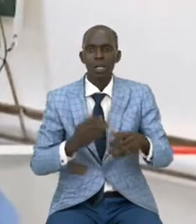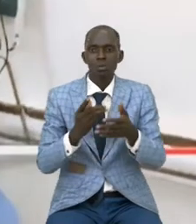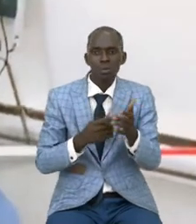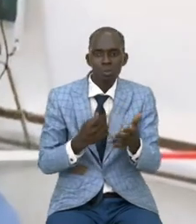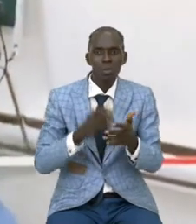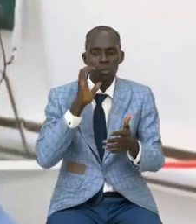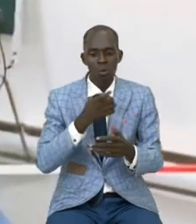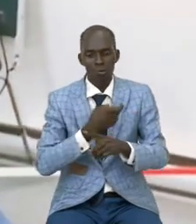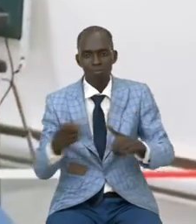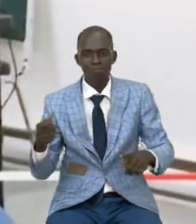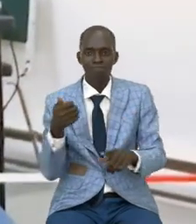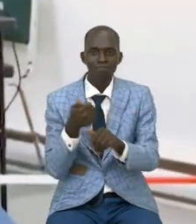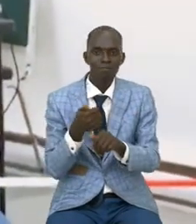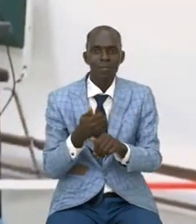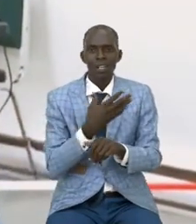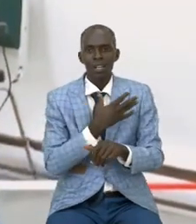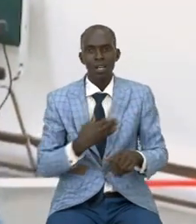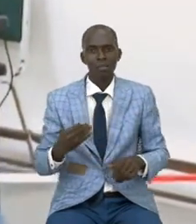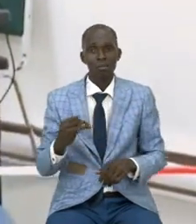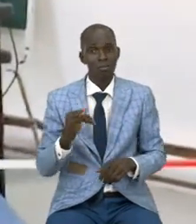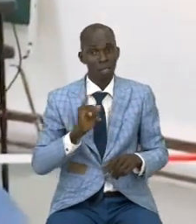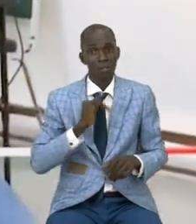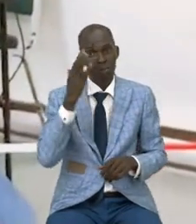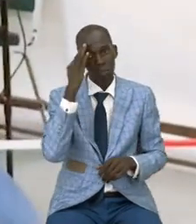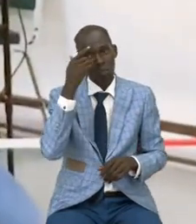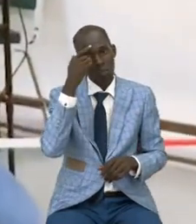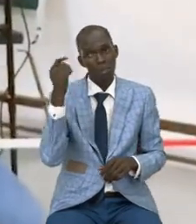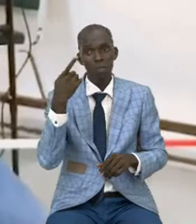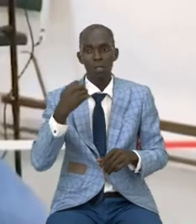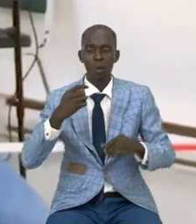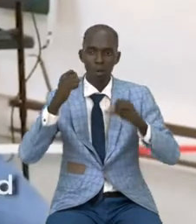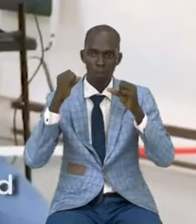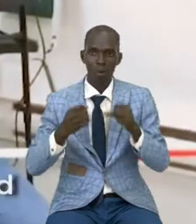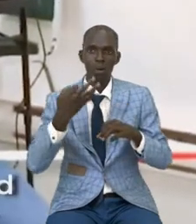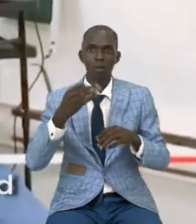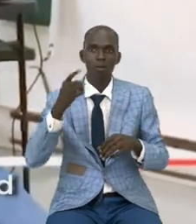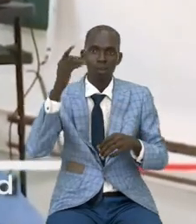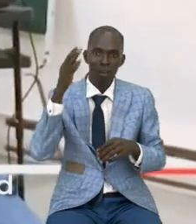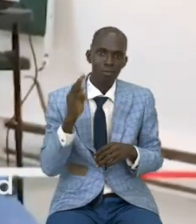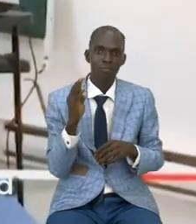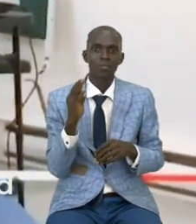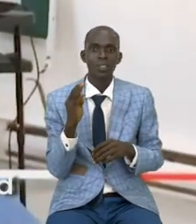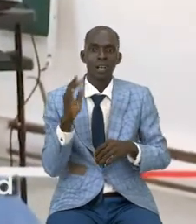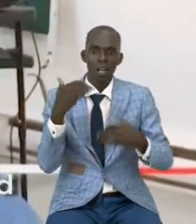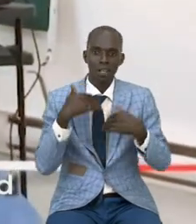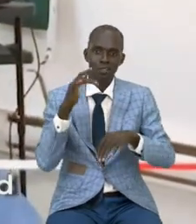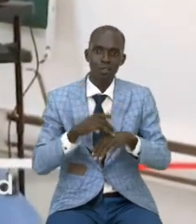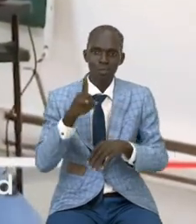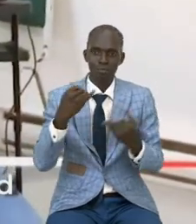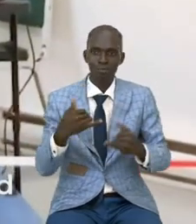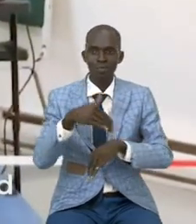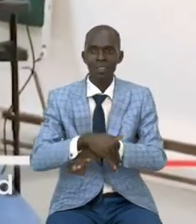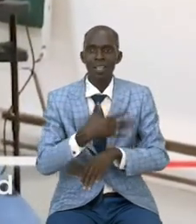himself and i know because the power of god has touched him tonight and he's been healed